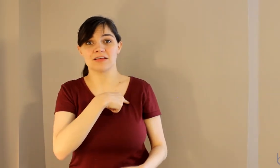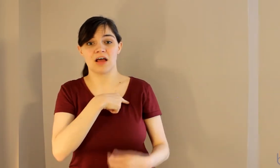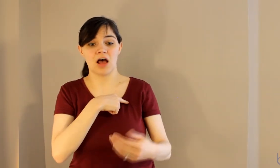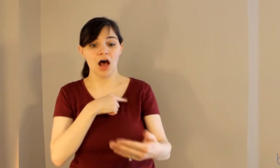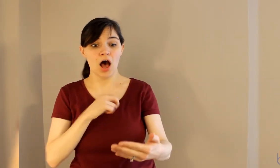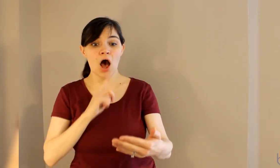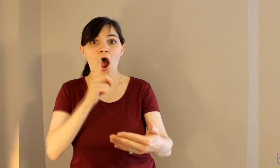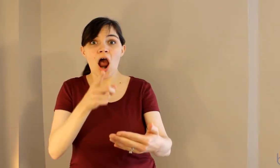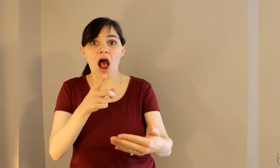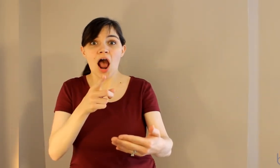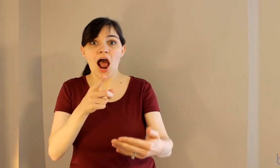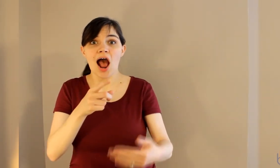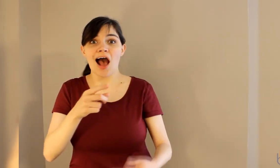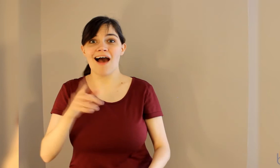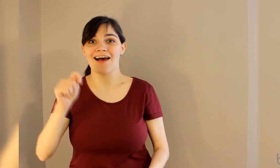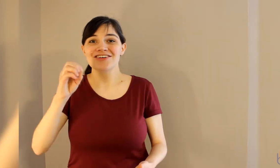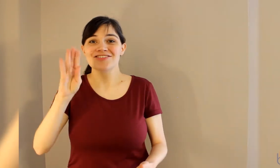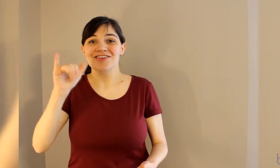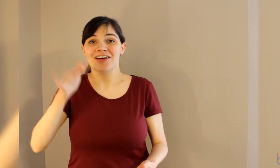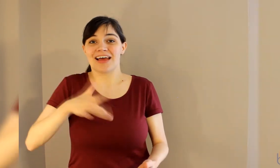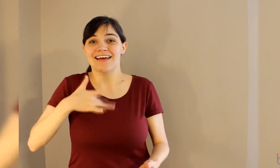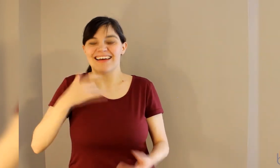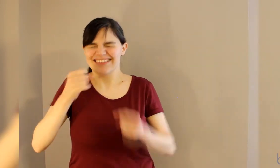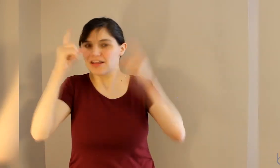"Really?!" Toby felt...